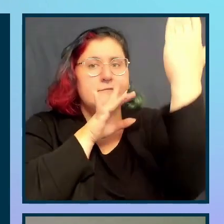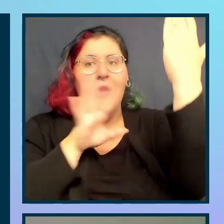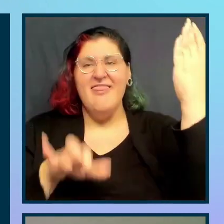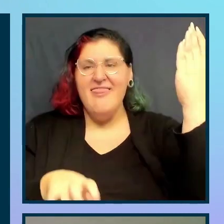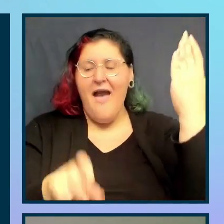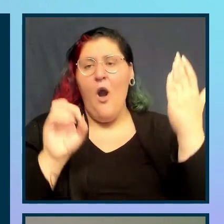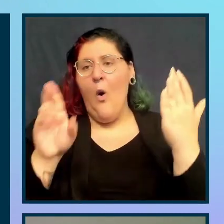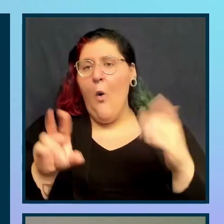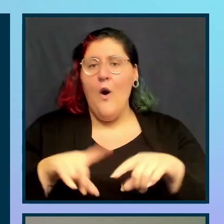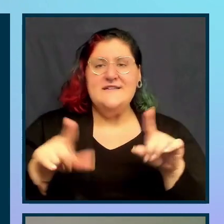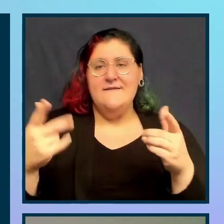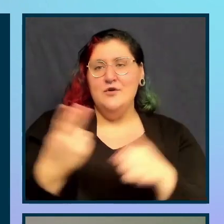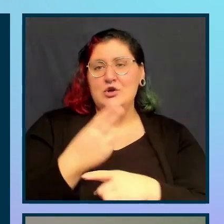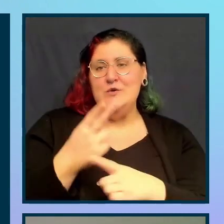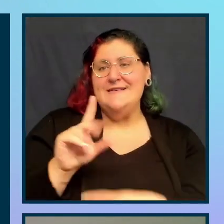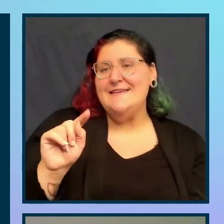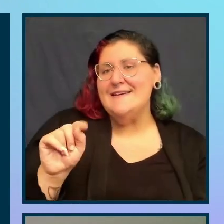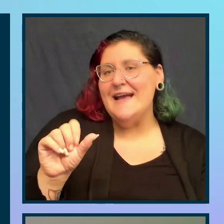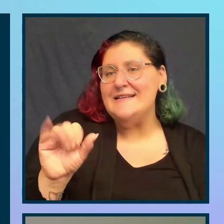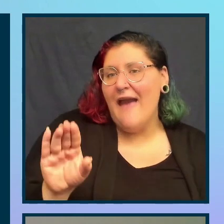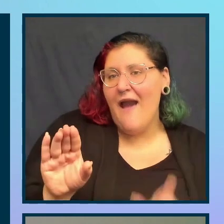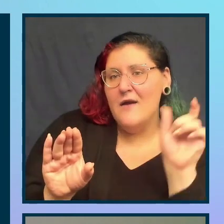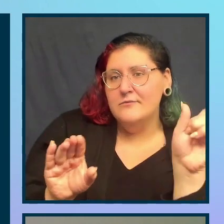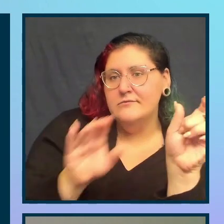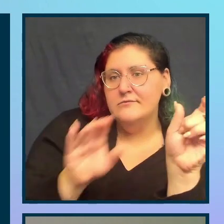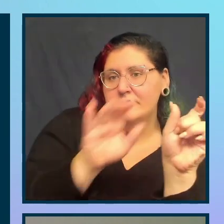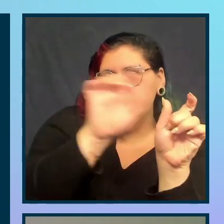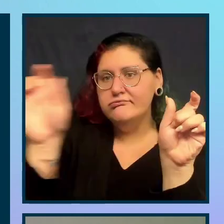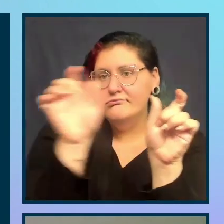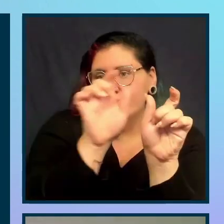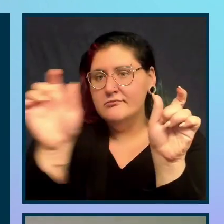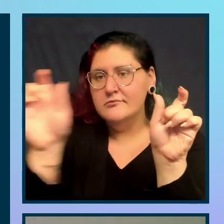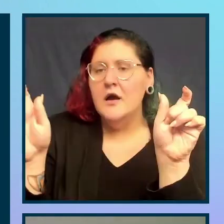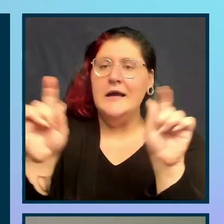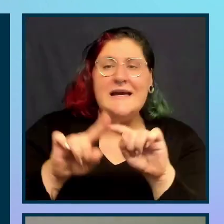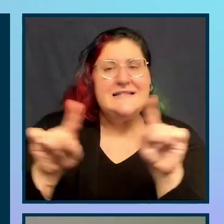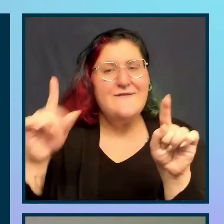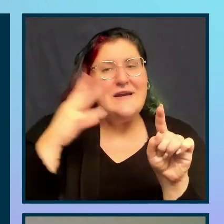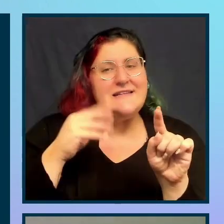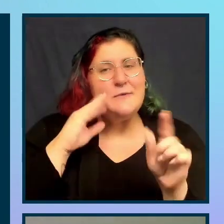And those are different from native apps, and also like, native desktop and mobile apps